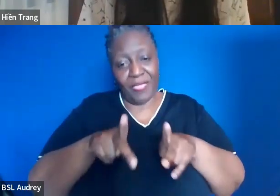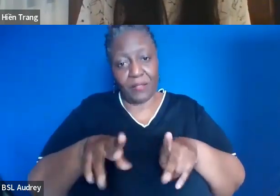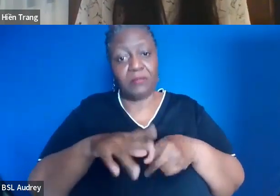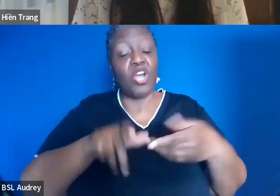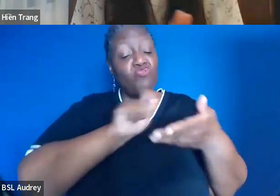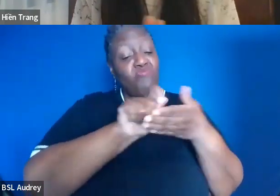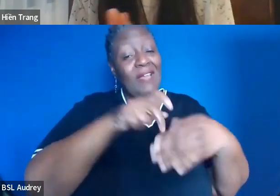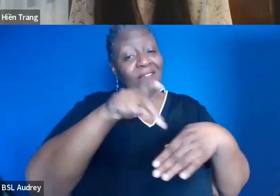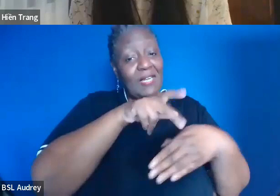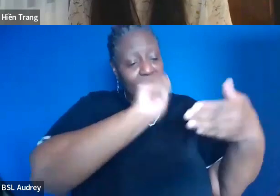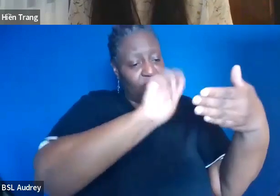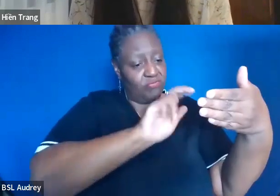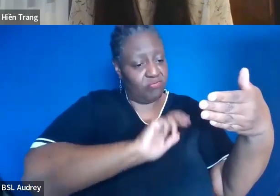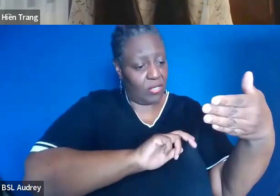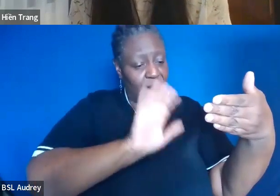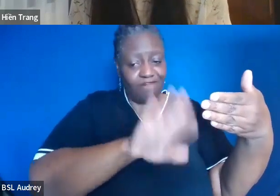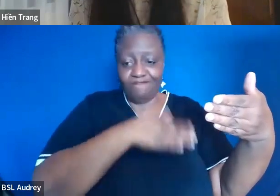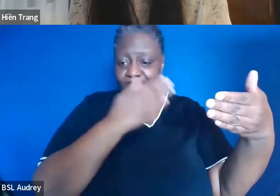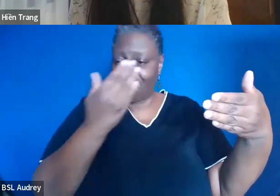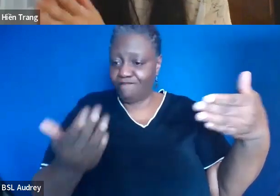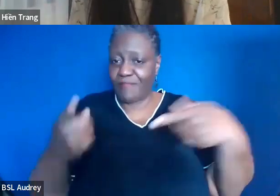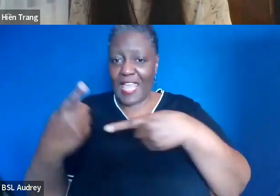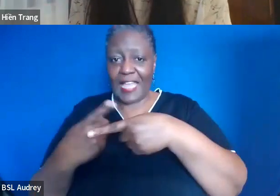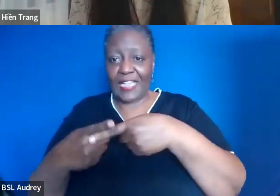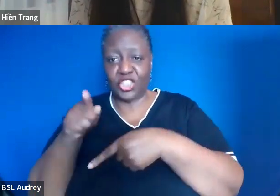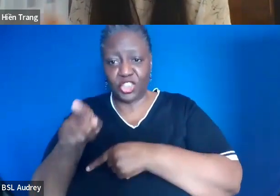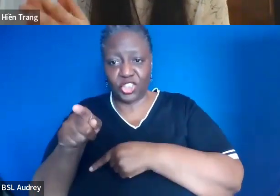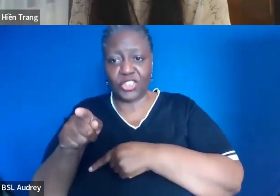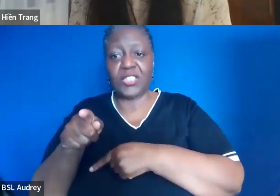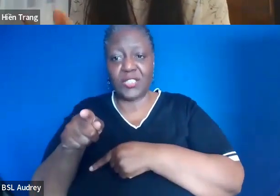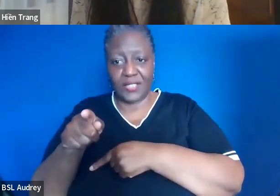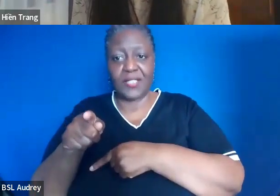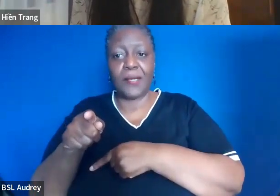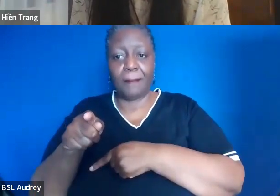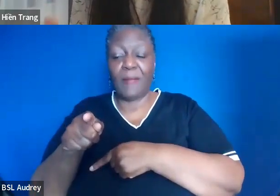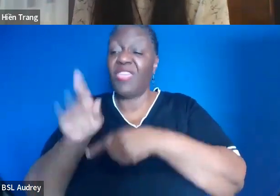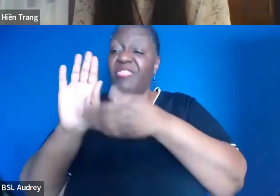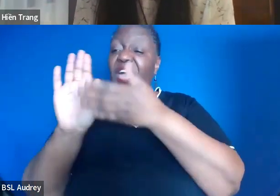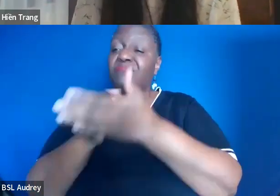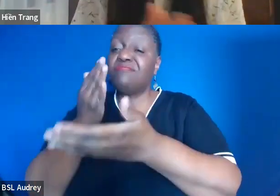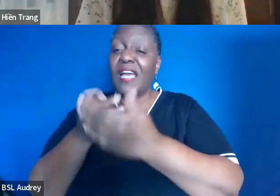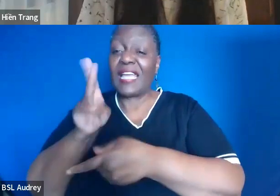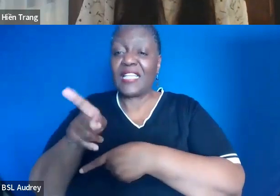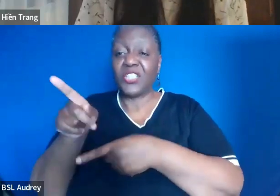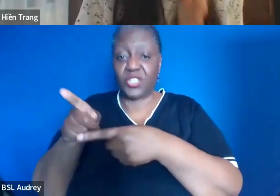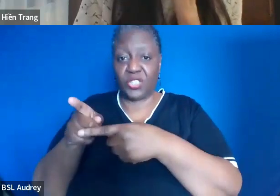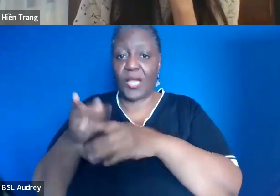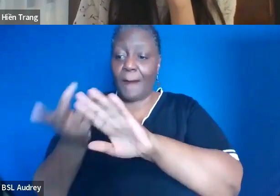in Dynamics then I translate it into English and then I translated again from English to Vietnamese